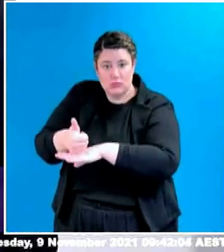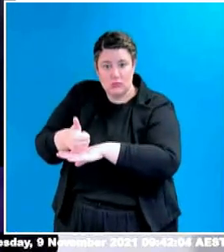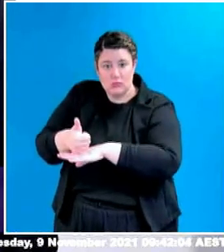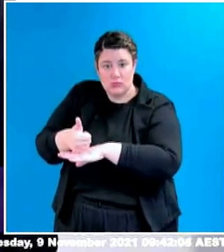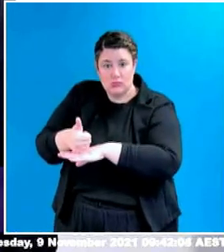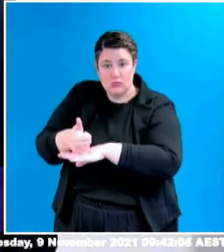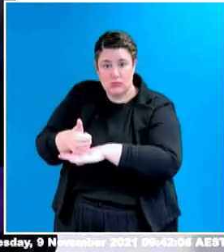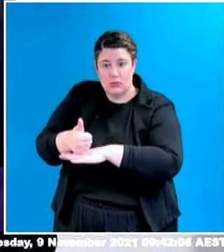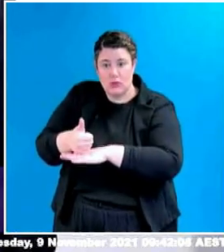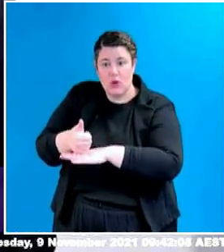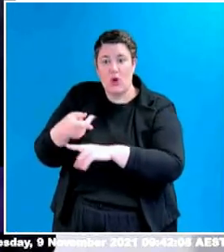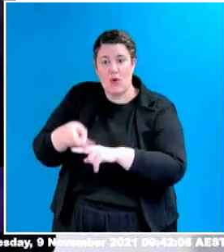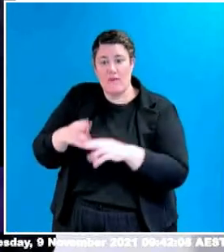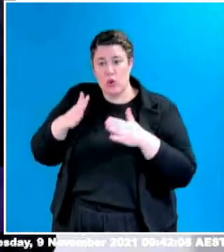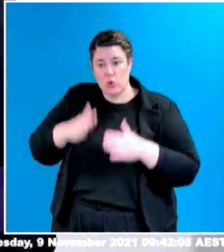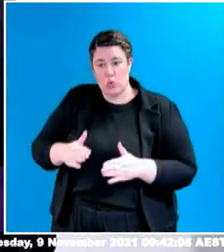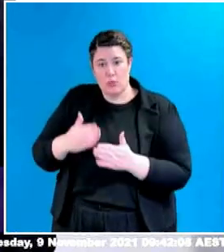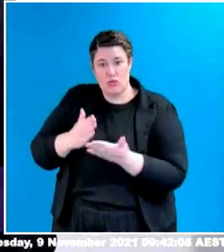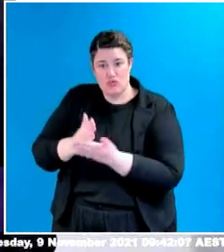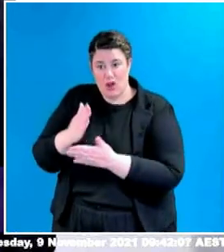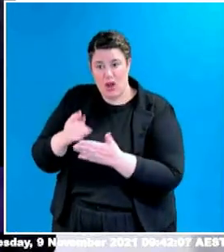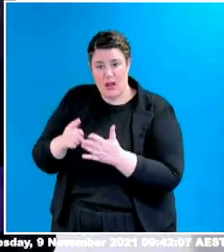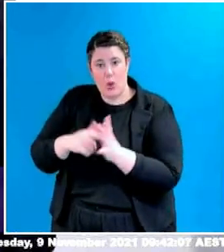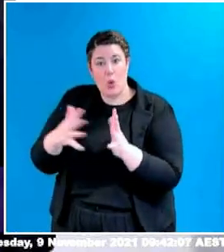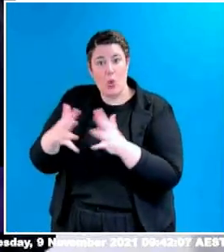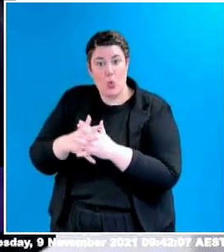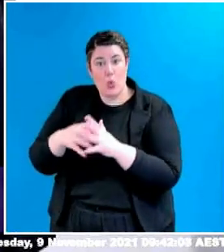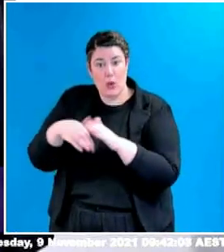the ACT Human Rights Act in 2004.